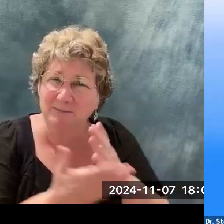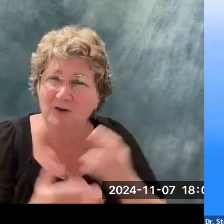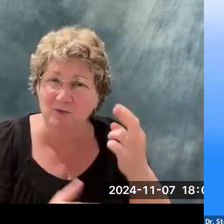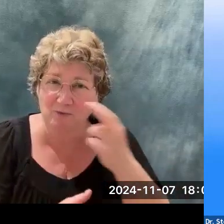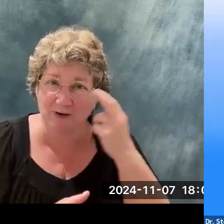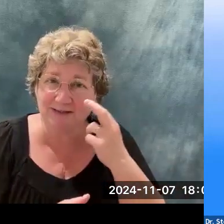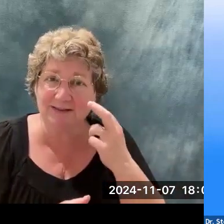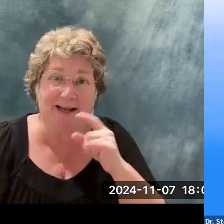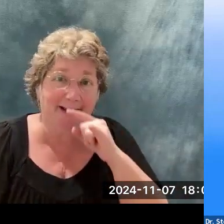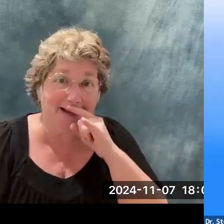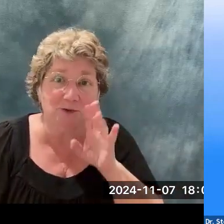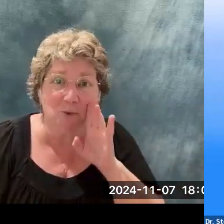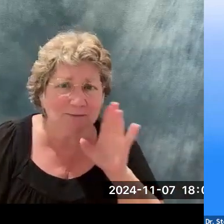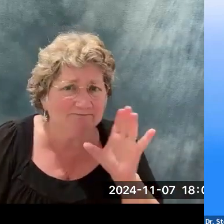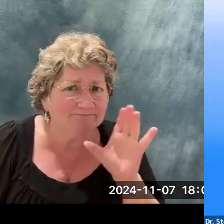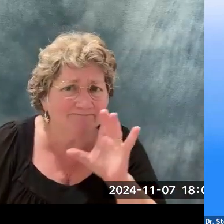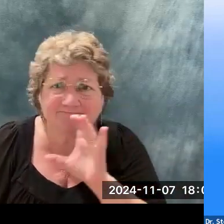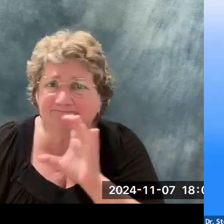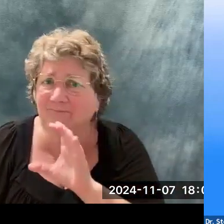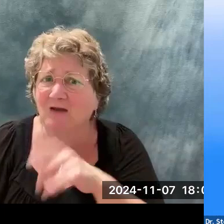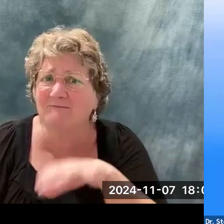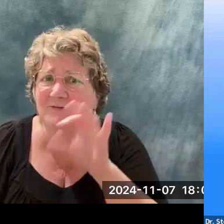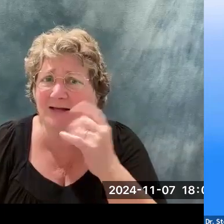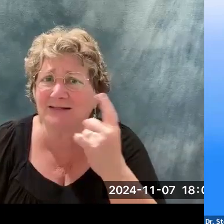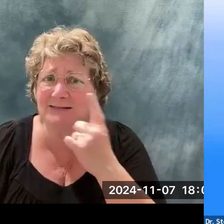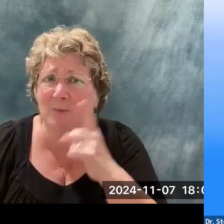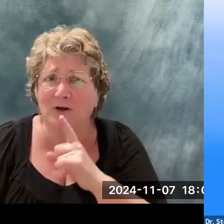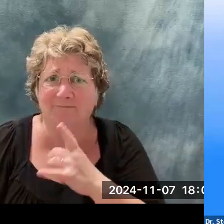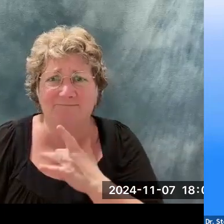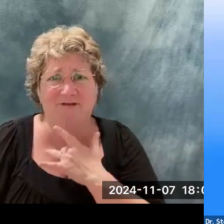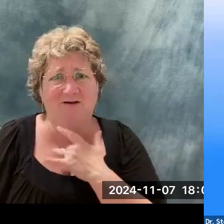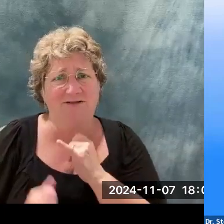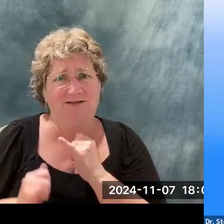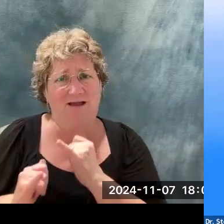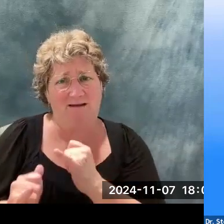look for kids who maybe are behaving the same way that they are or feeling the same way that they